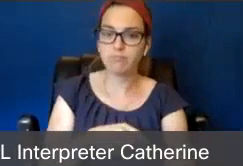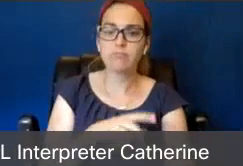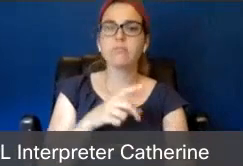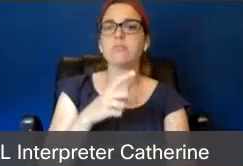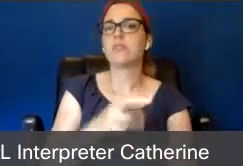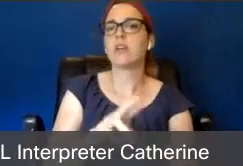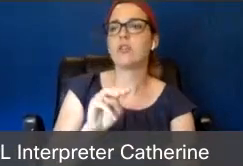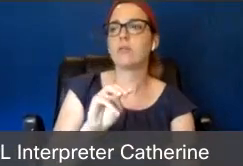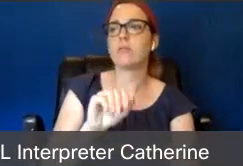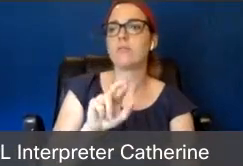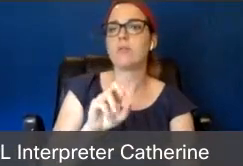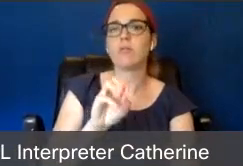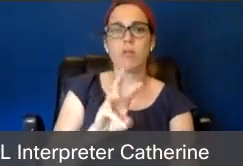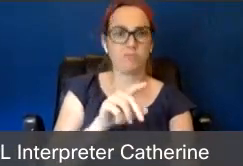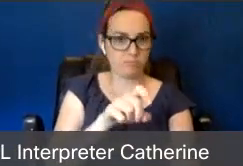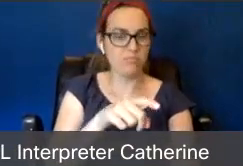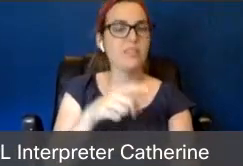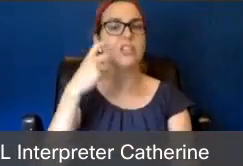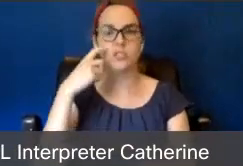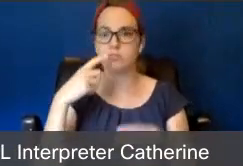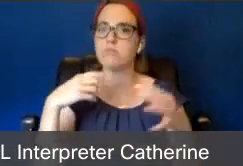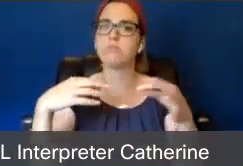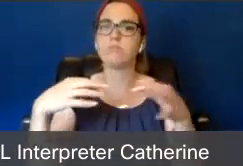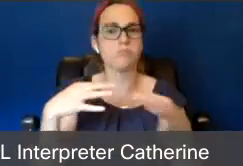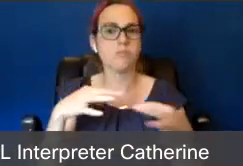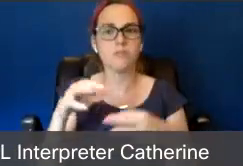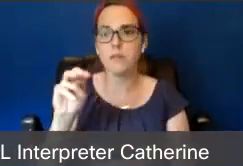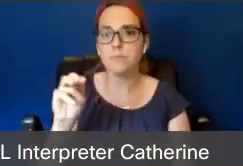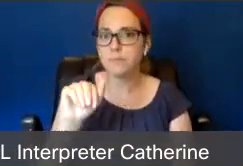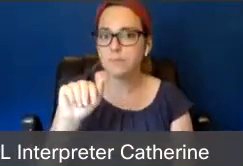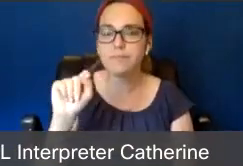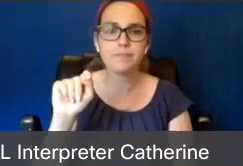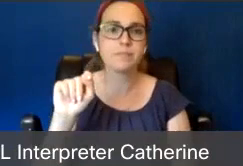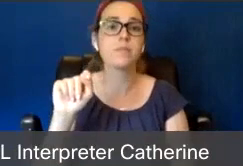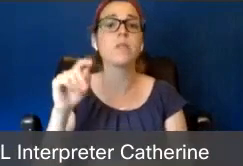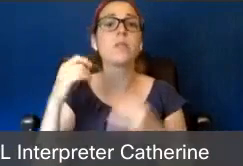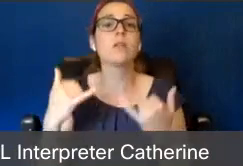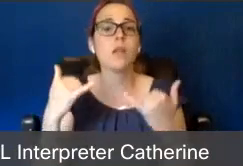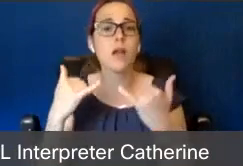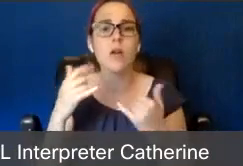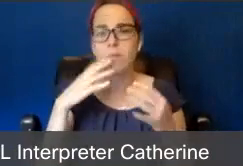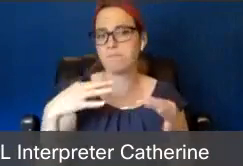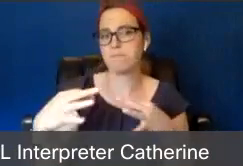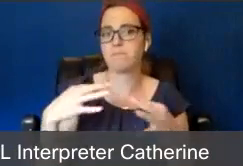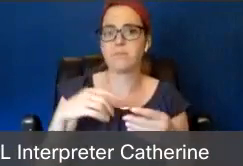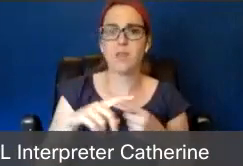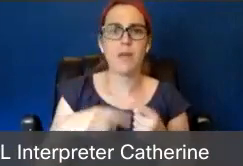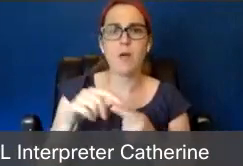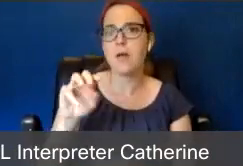assisted treatment and now I'm going to give you an overview of medication assisted treatment in action so.